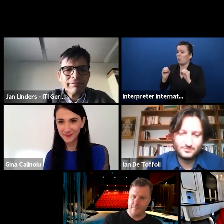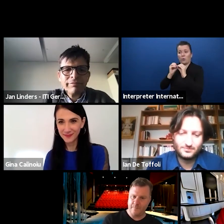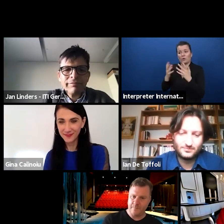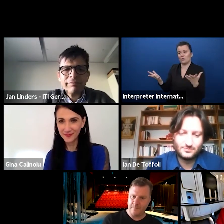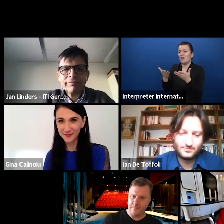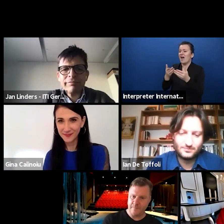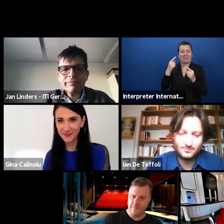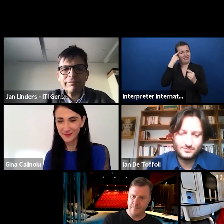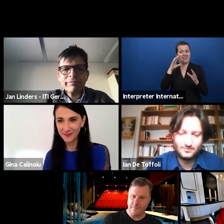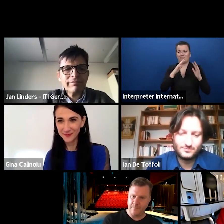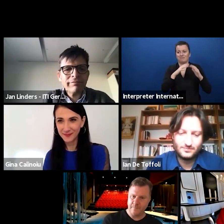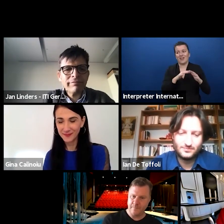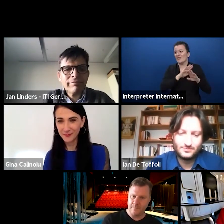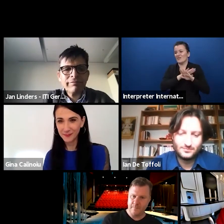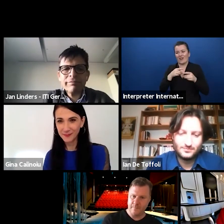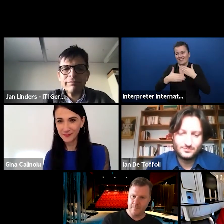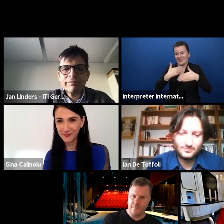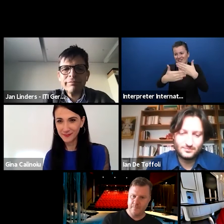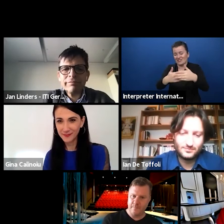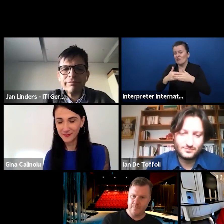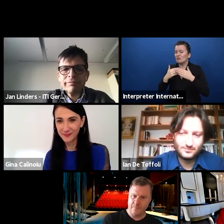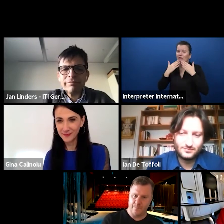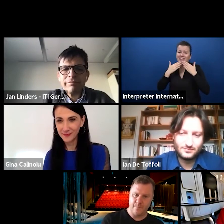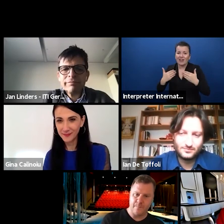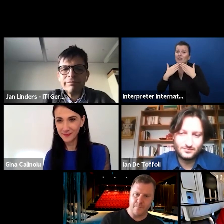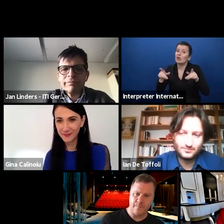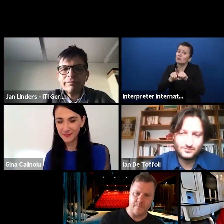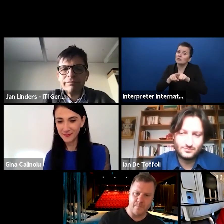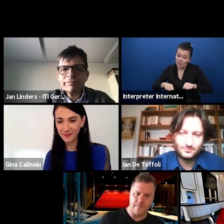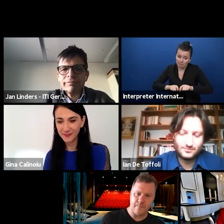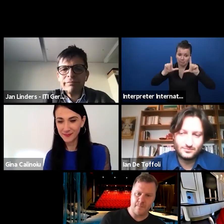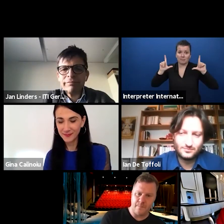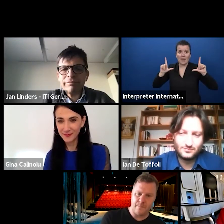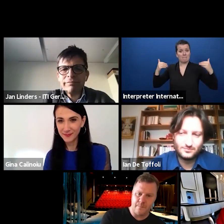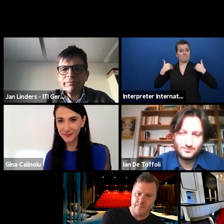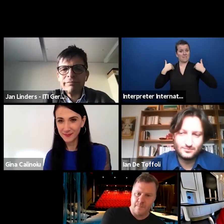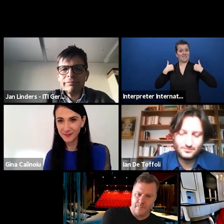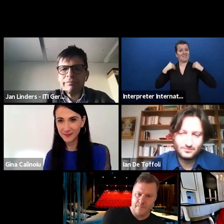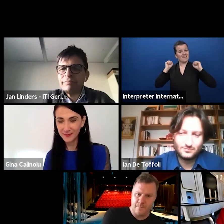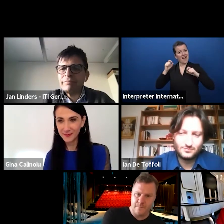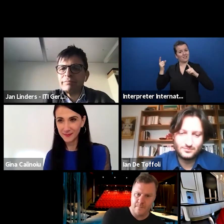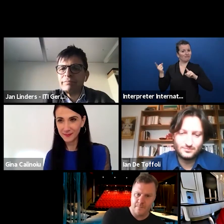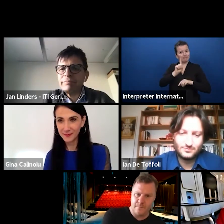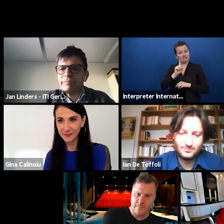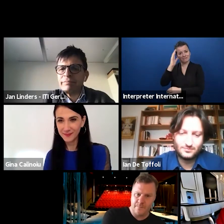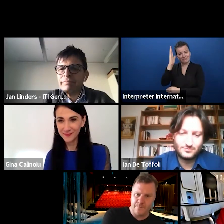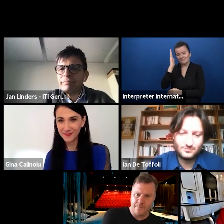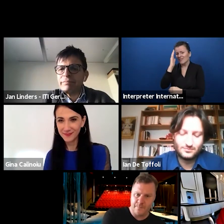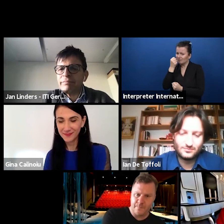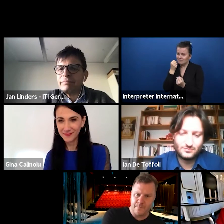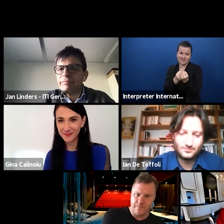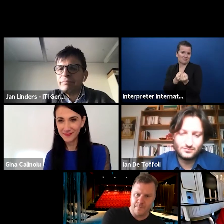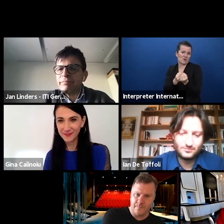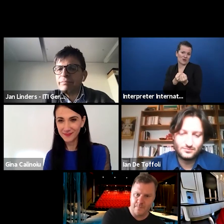you very much for giving me the opportunity to be accompanying you in this very special endeavor and